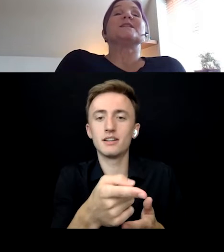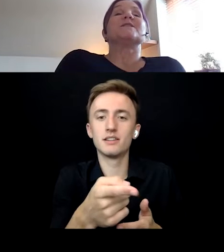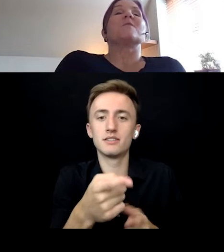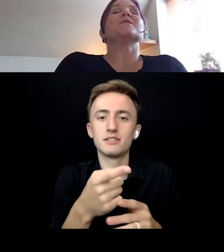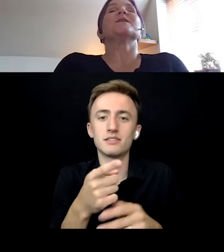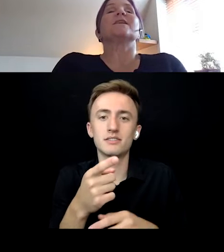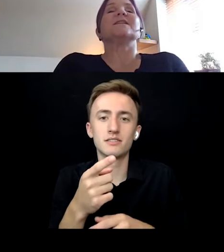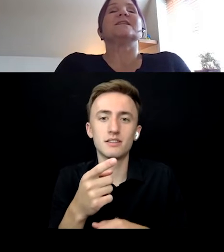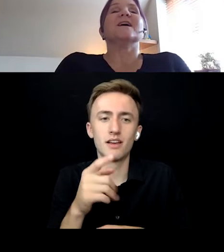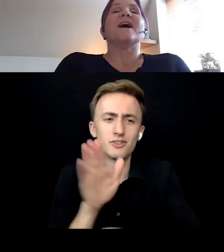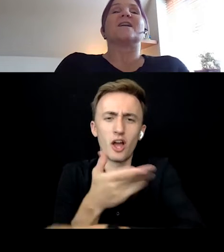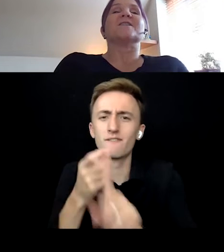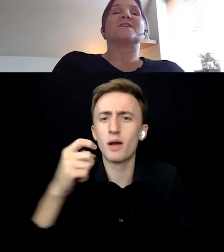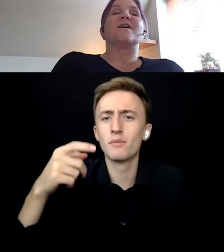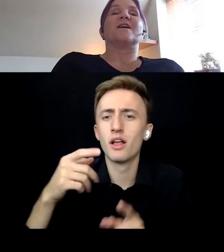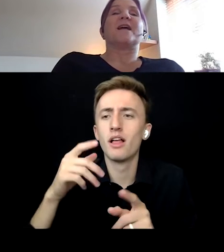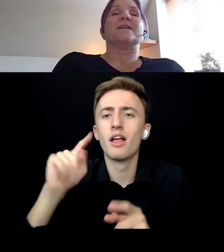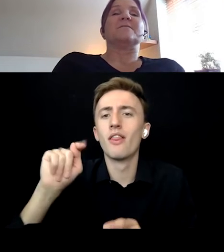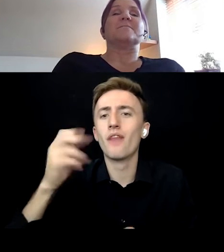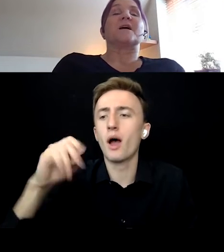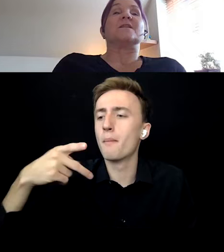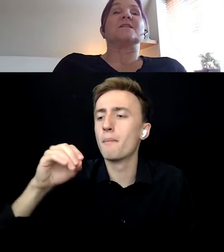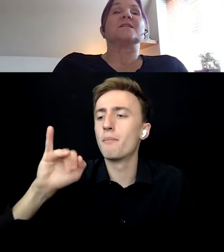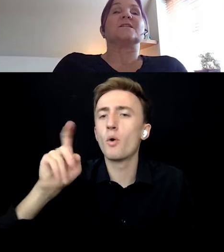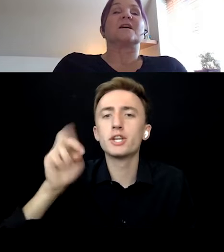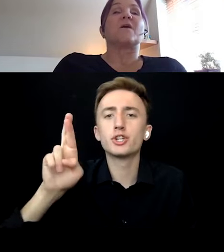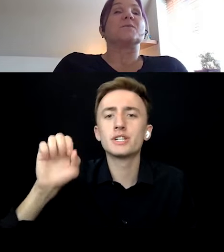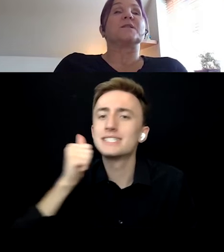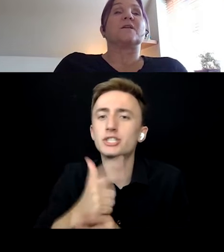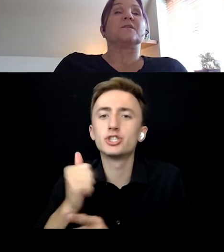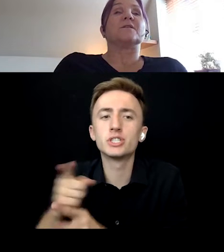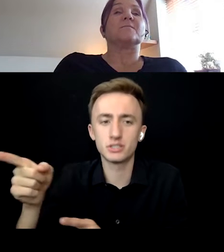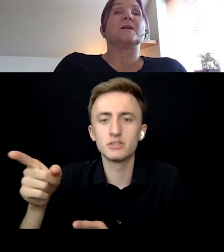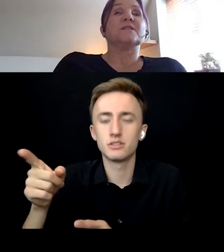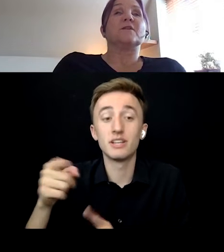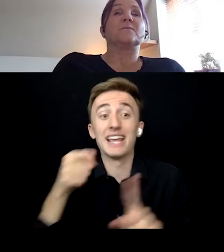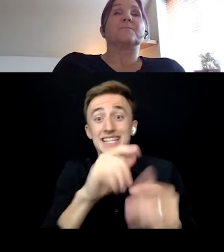sisters "I'm so excited and I just can't hide it." And this is how it would sound by default.